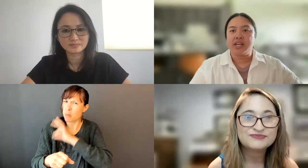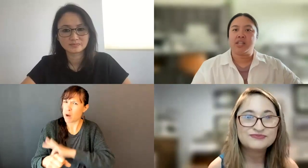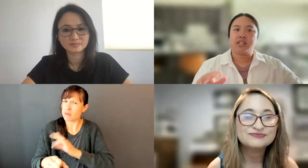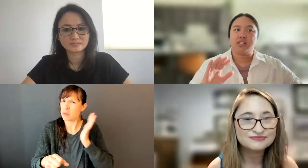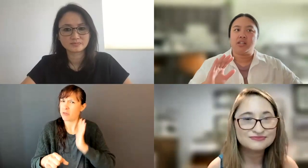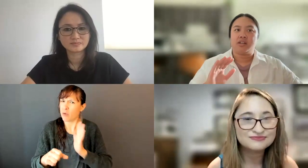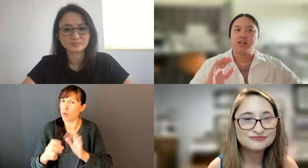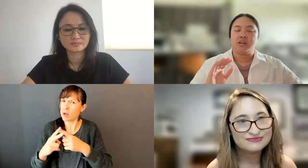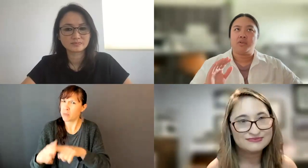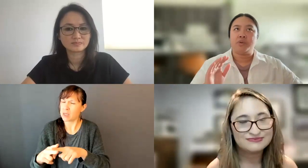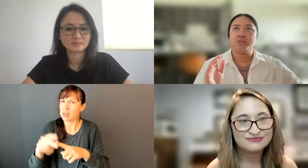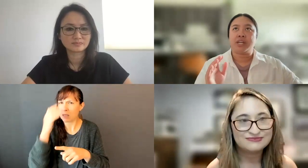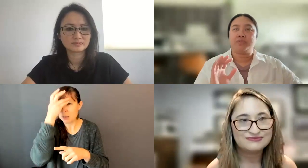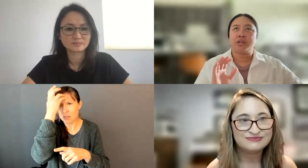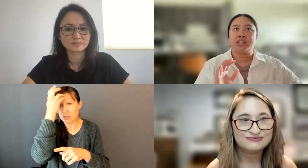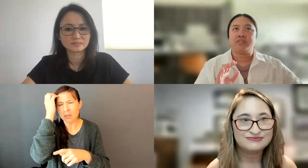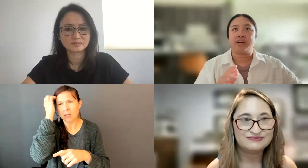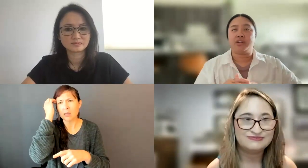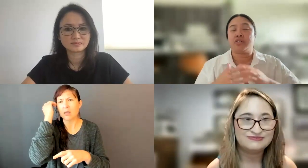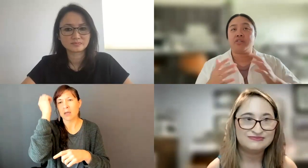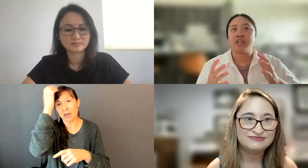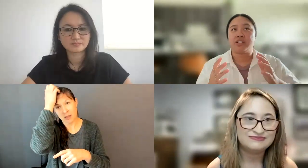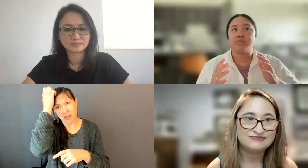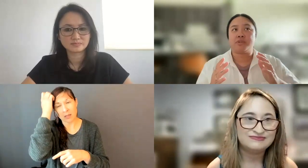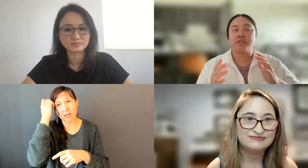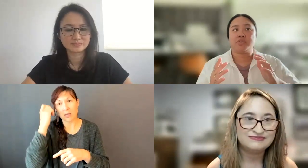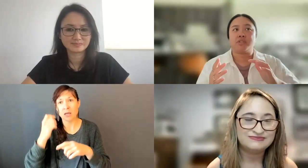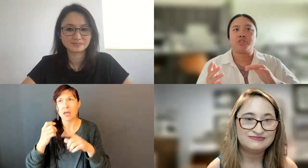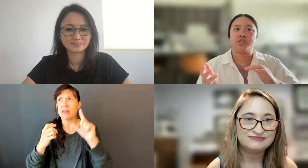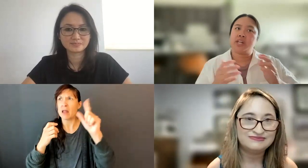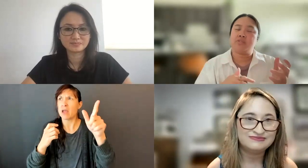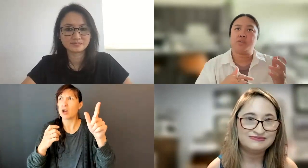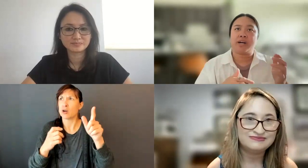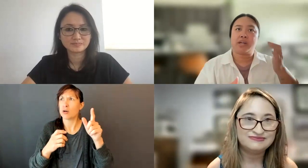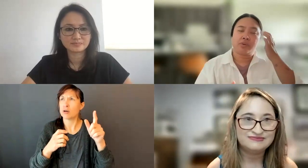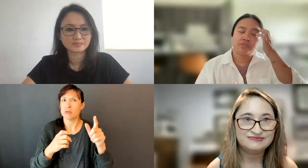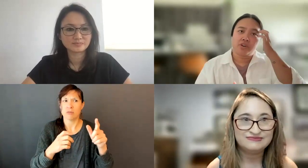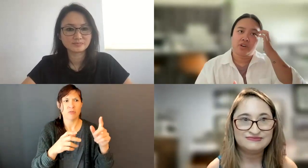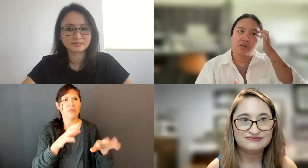and then when you came to identify your current customers, did you kind of go by referral